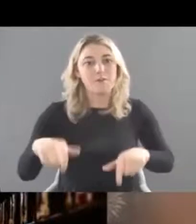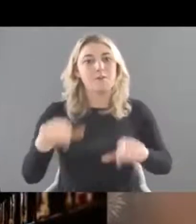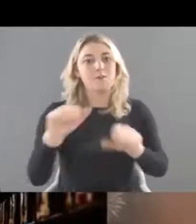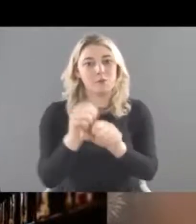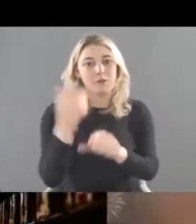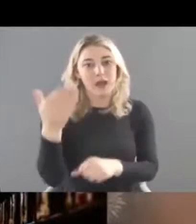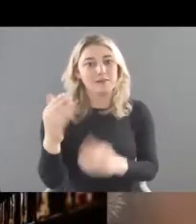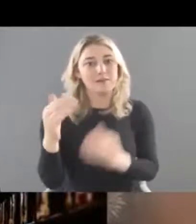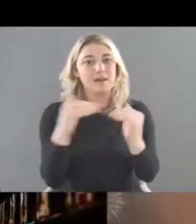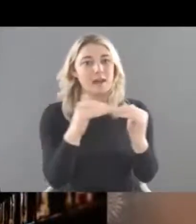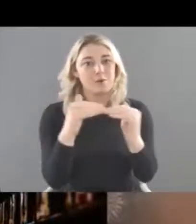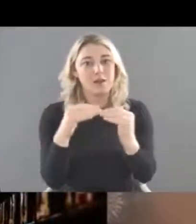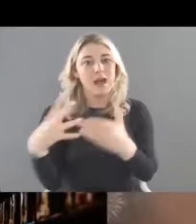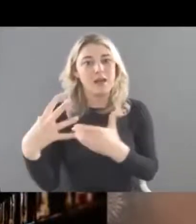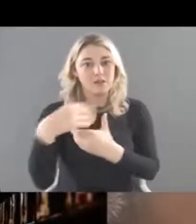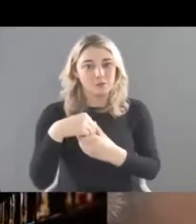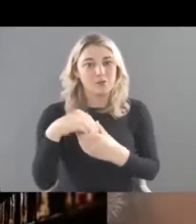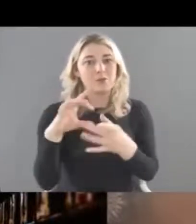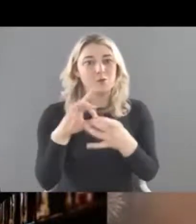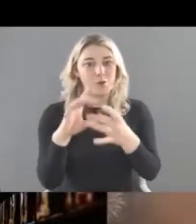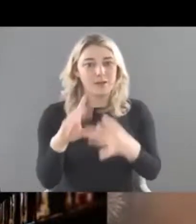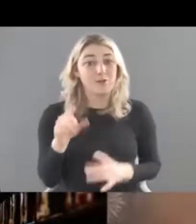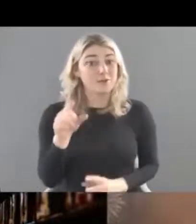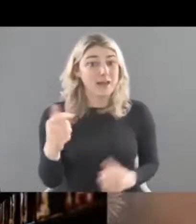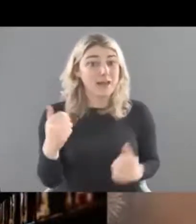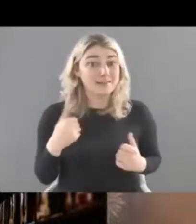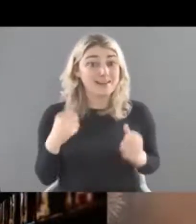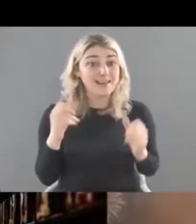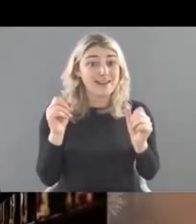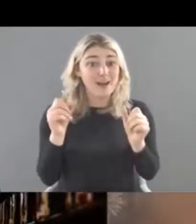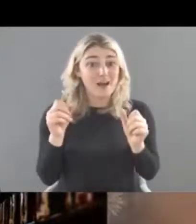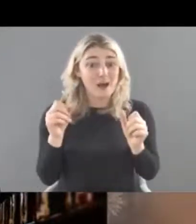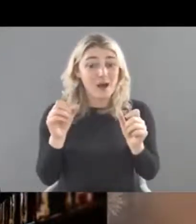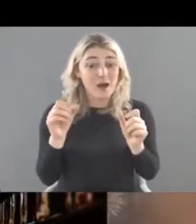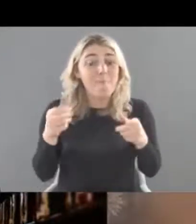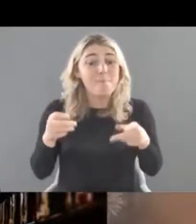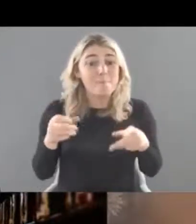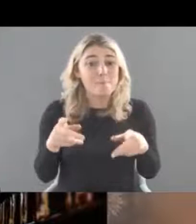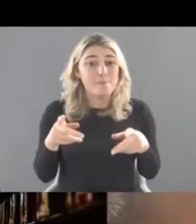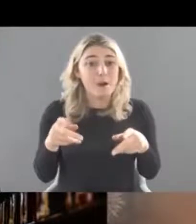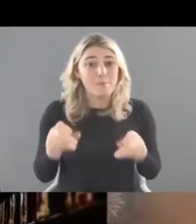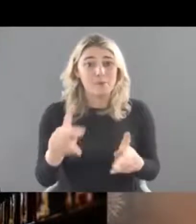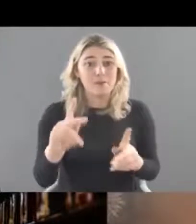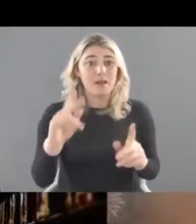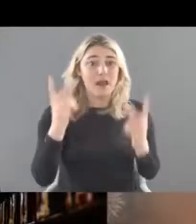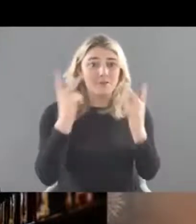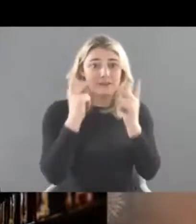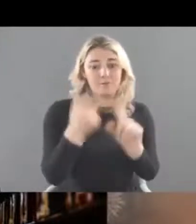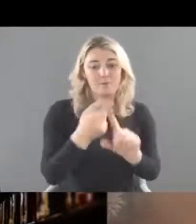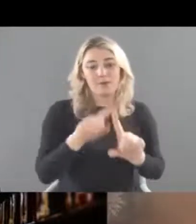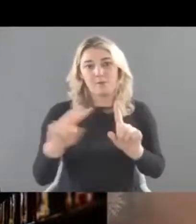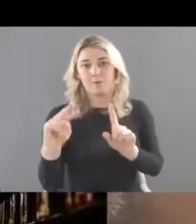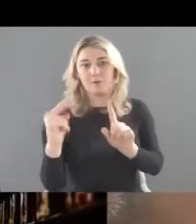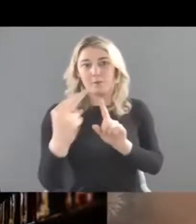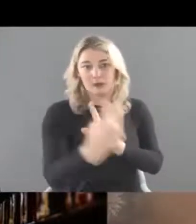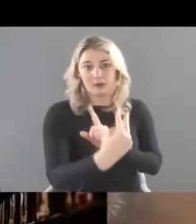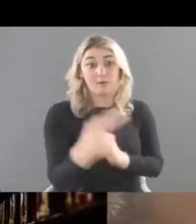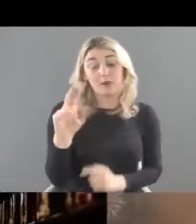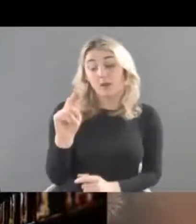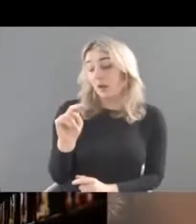So he has the ability to put on a couple of different lenses to look at this work. Nicole is offering the all extraordinary